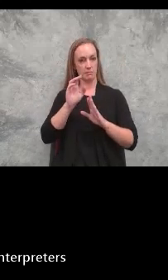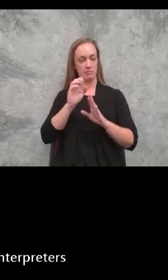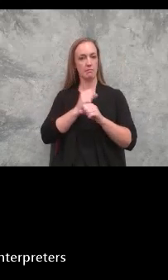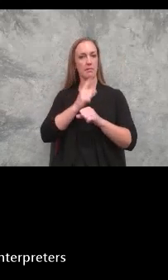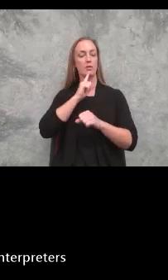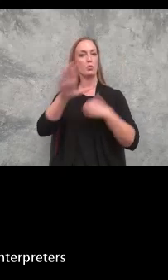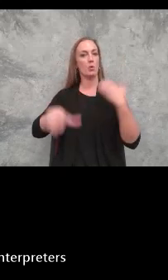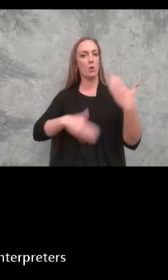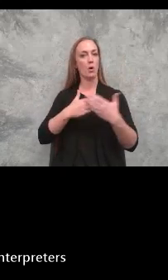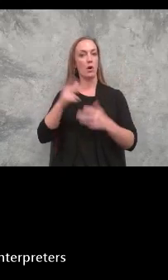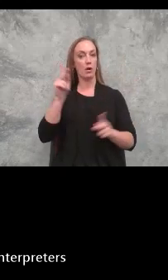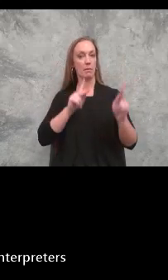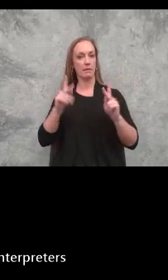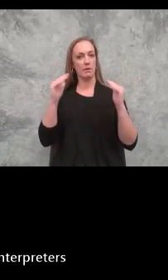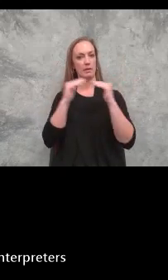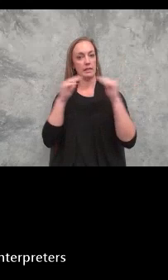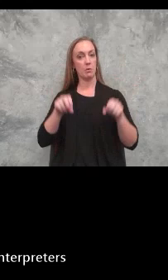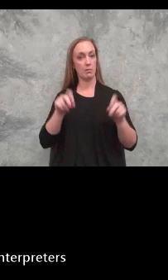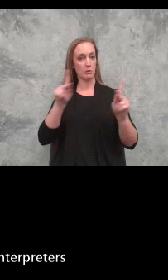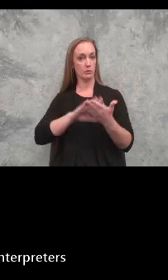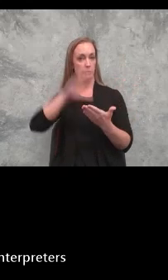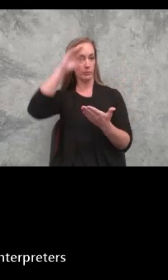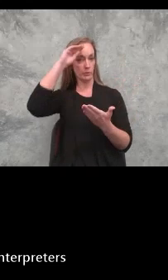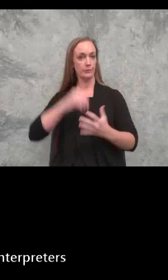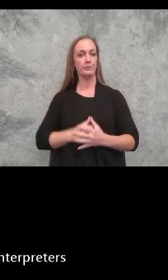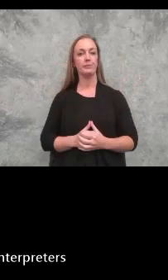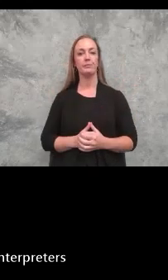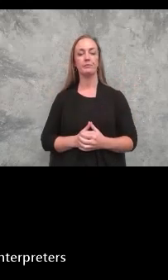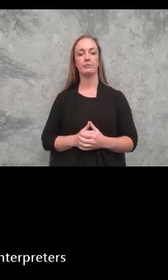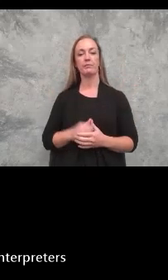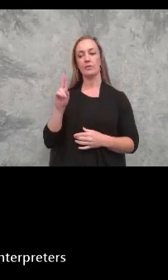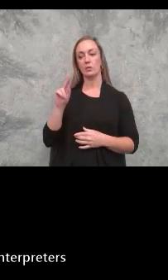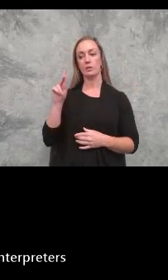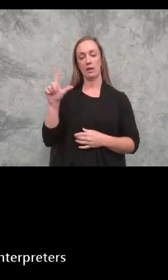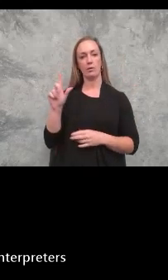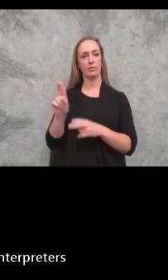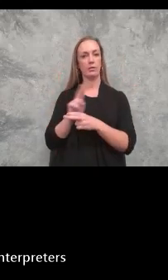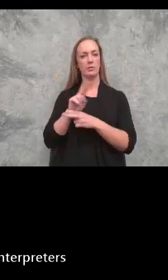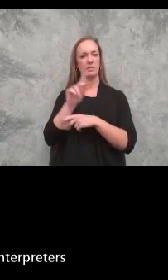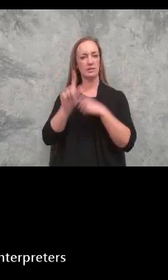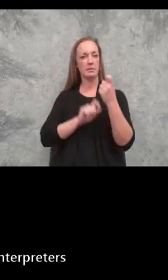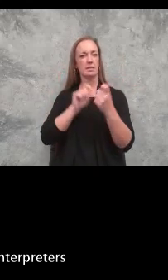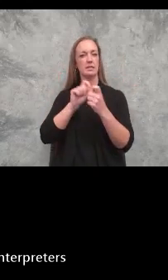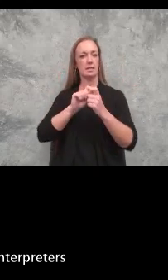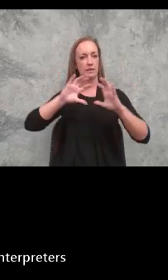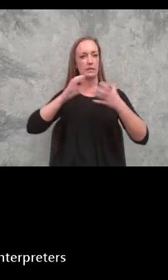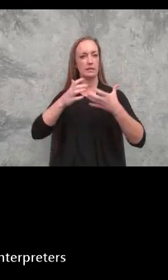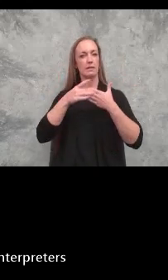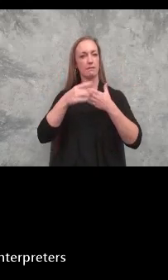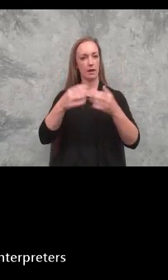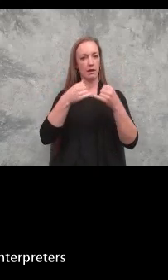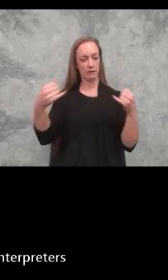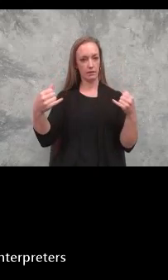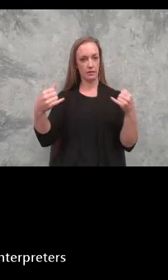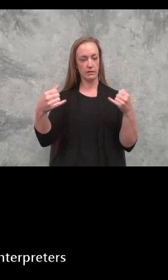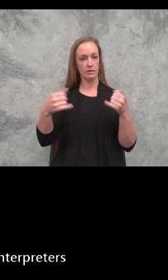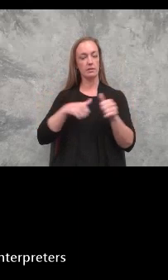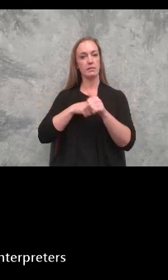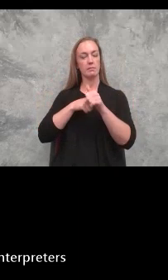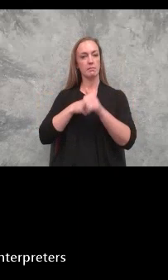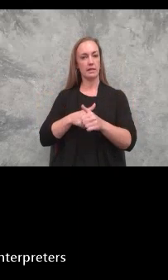equal opportunities to learn. UDL utilizes a specific set of guidelines based on engagement,